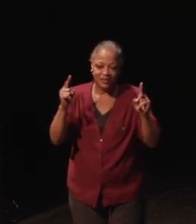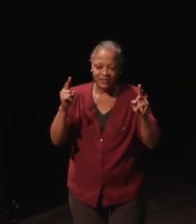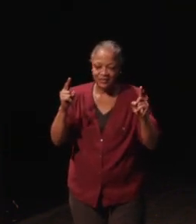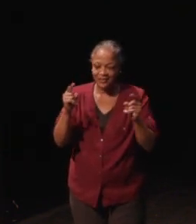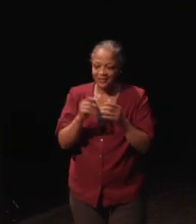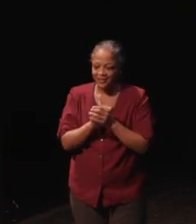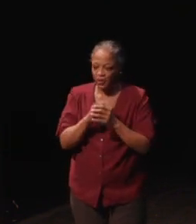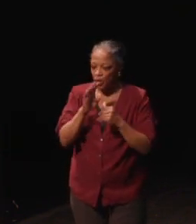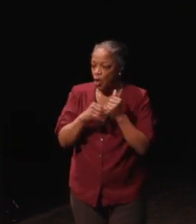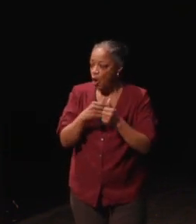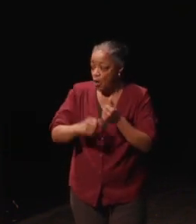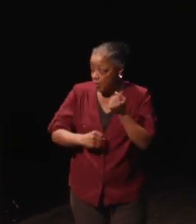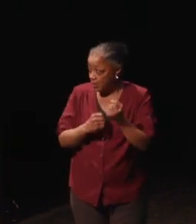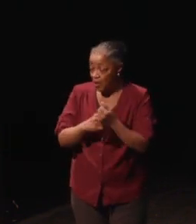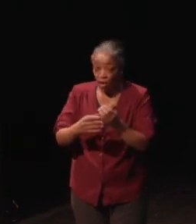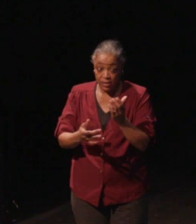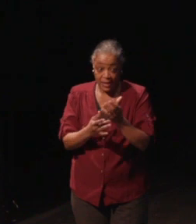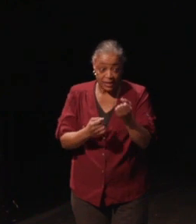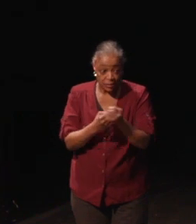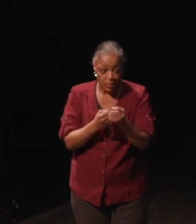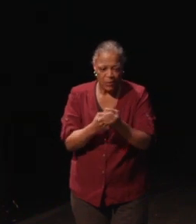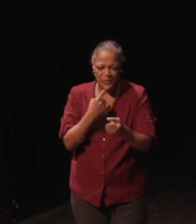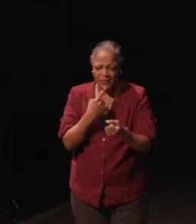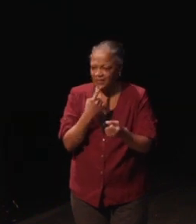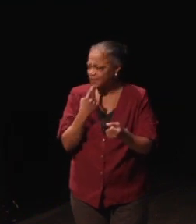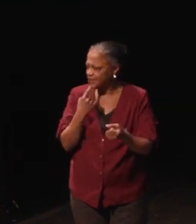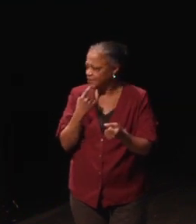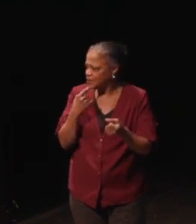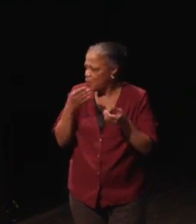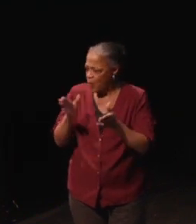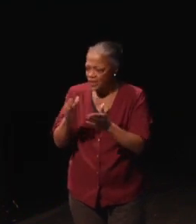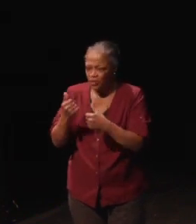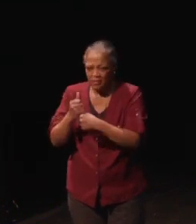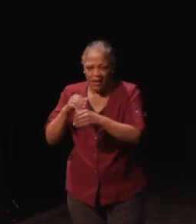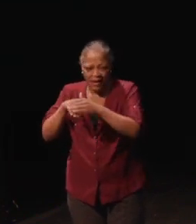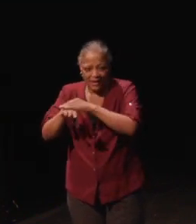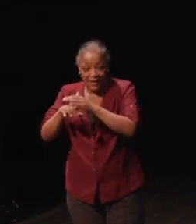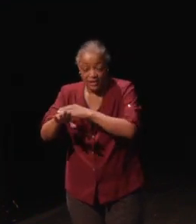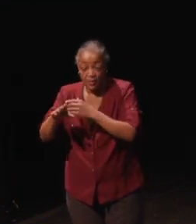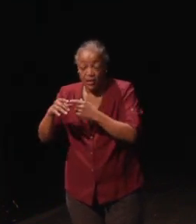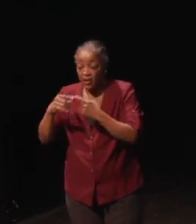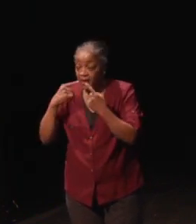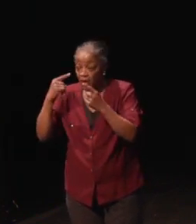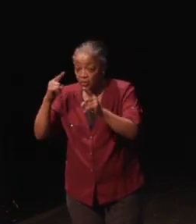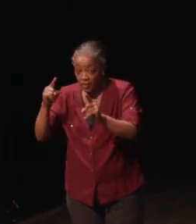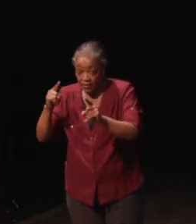And all tech supports this I know that there's ways you can make an accessibility announcement, you can have your own text